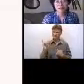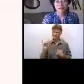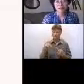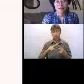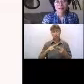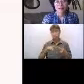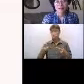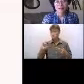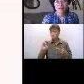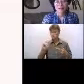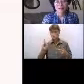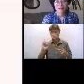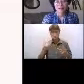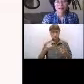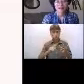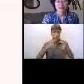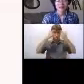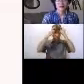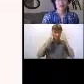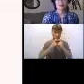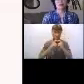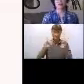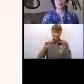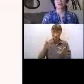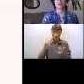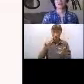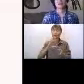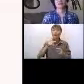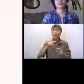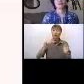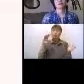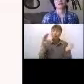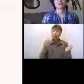international legal rights under the UN Declaration on the Rights of Indigenous Peoples, which